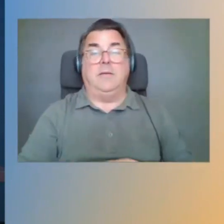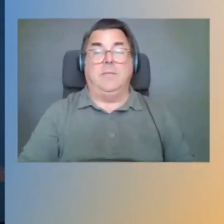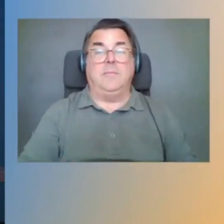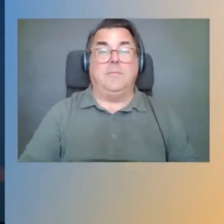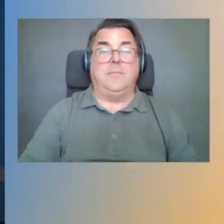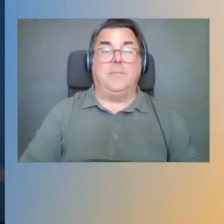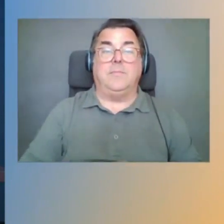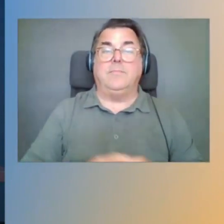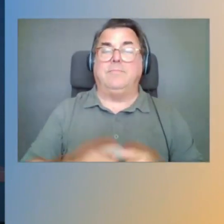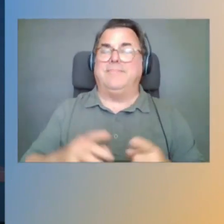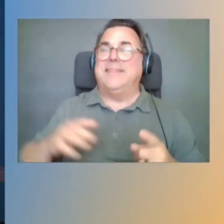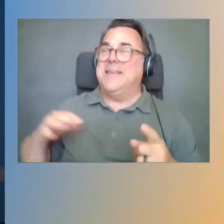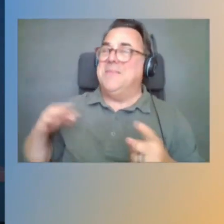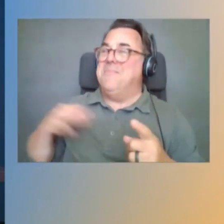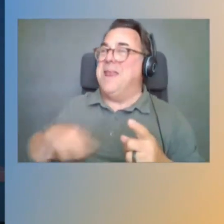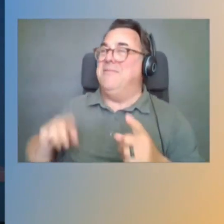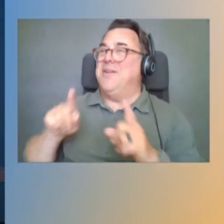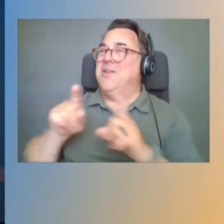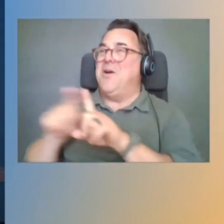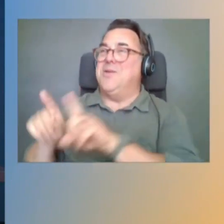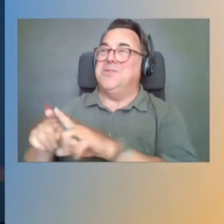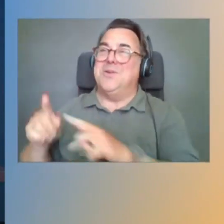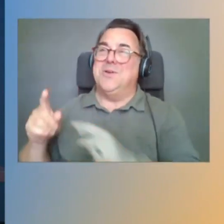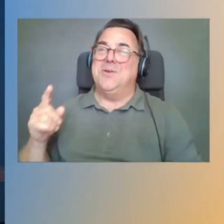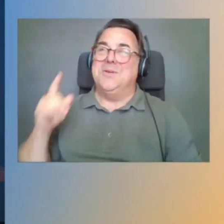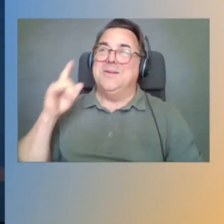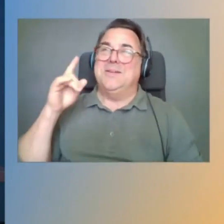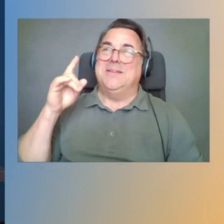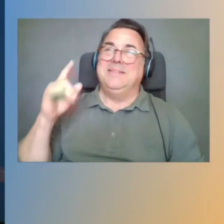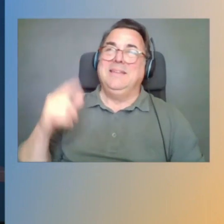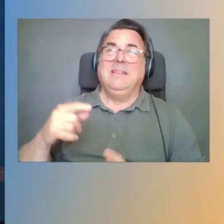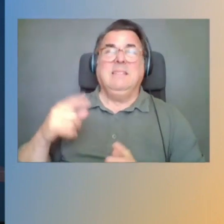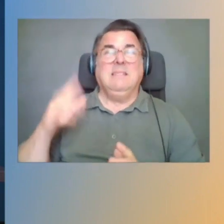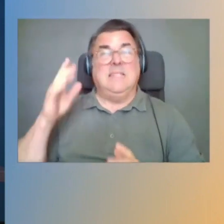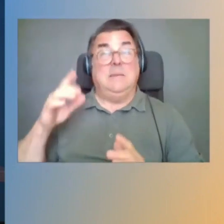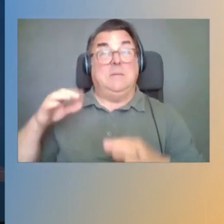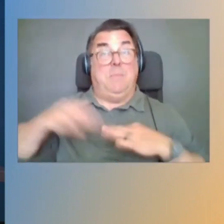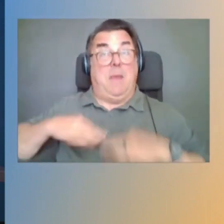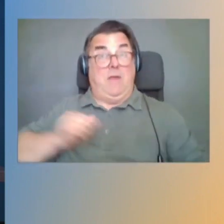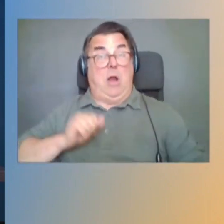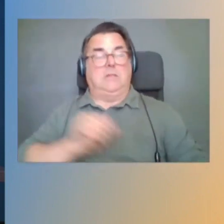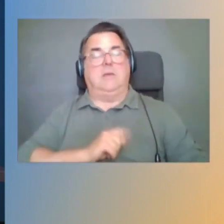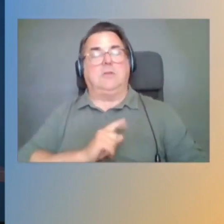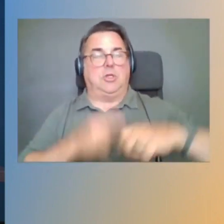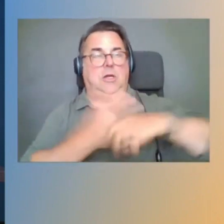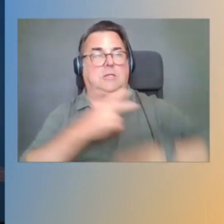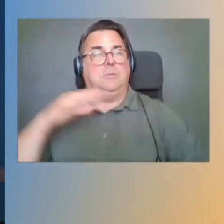has also manifested for customers especially, right? Right. It's all about customers. Exactly.